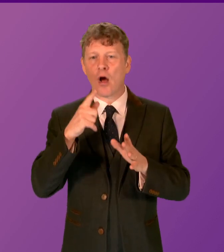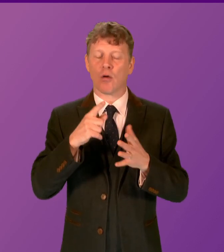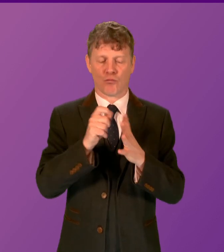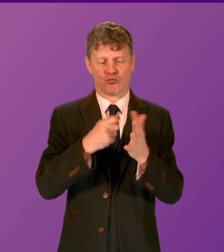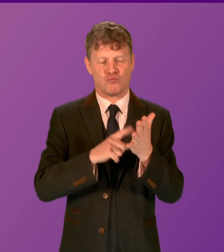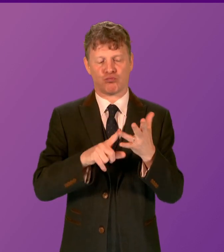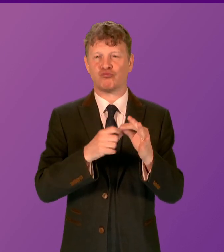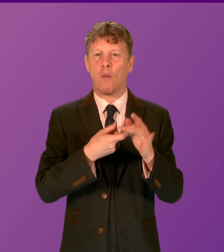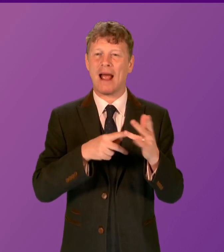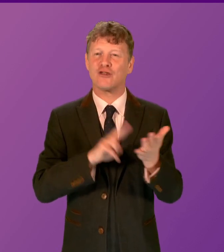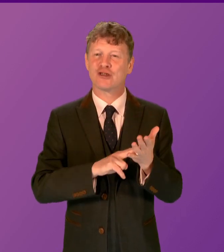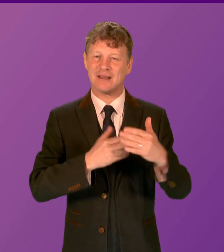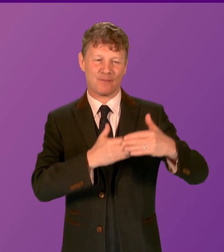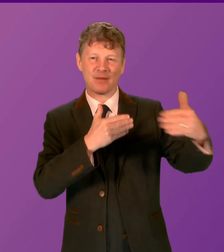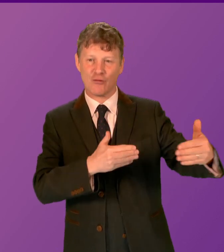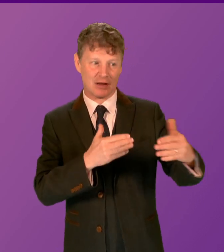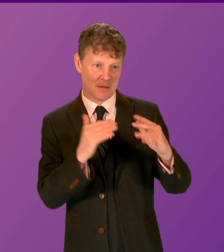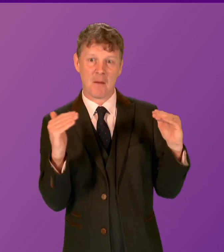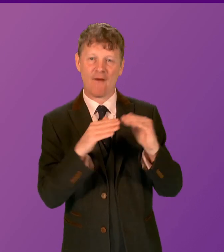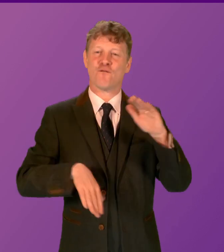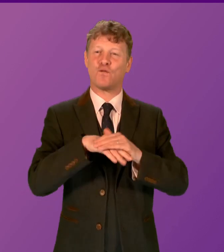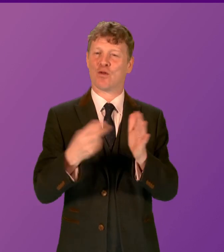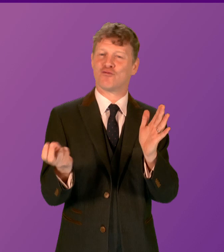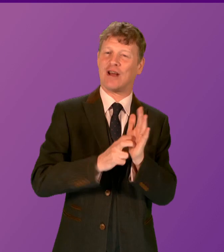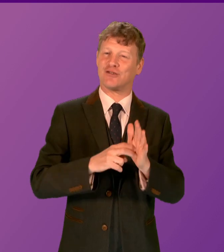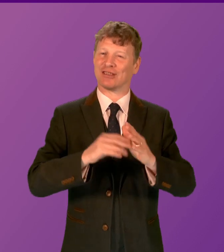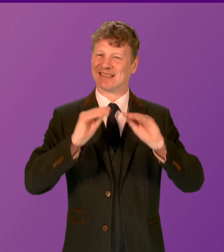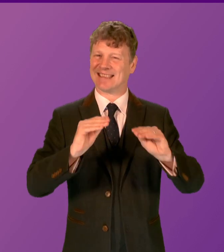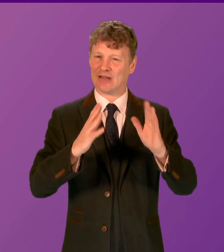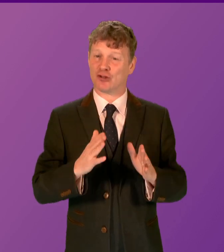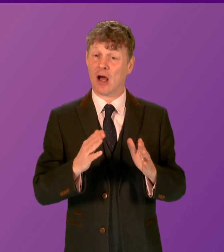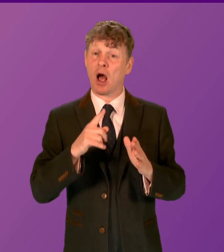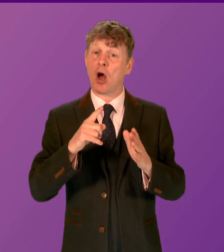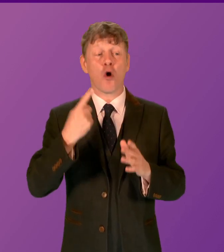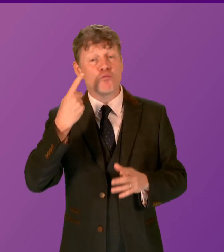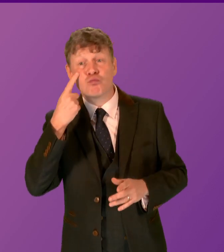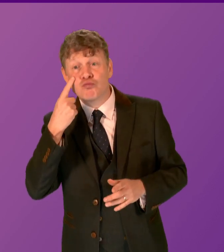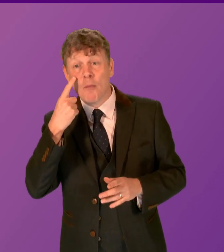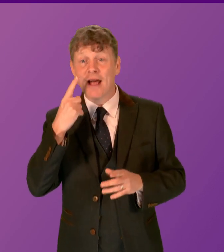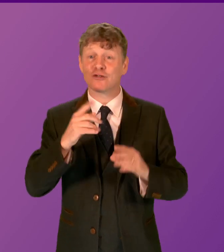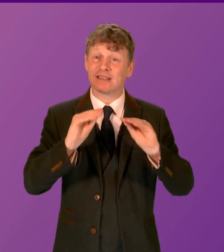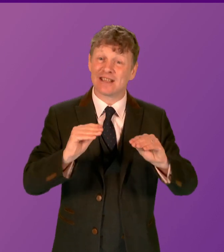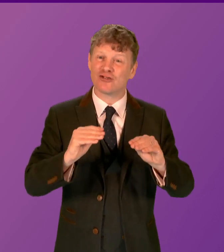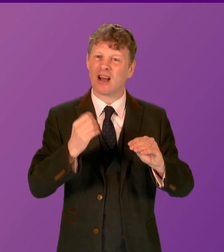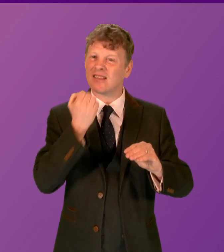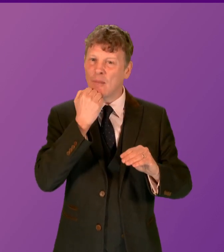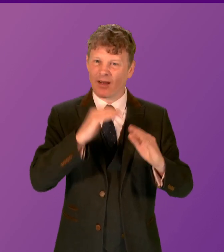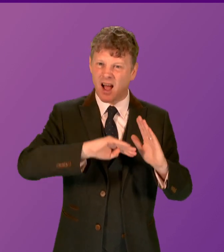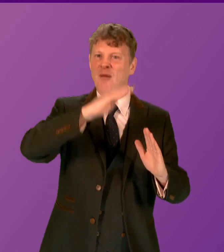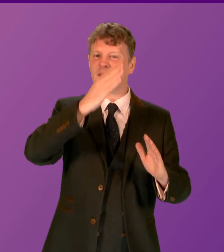to meet the standard for full registration. Probation numbers fluctuate throughout the year due to deferrals and withdrawals for